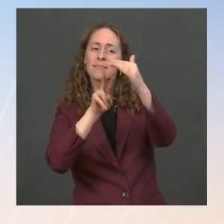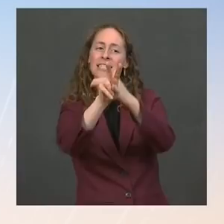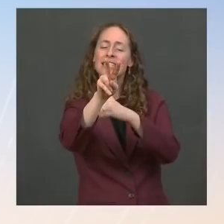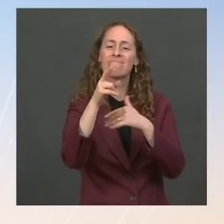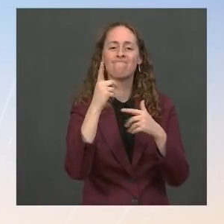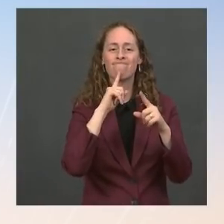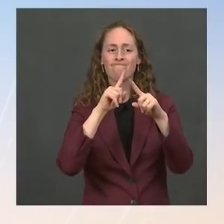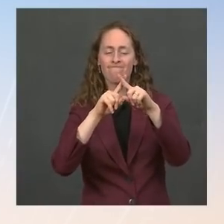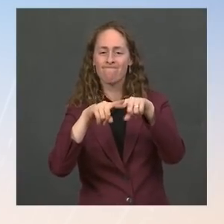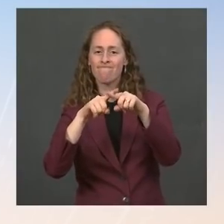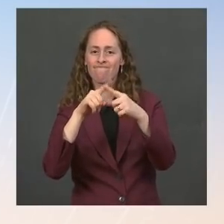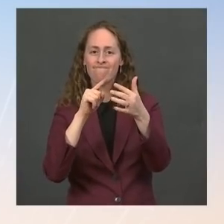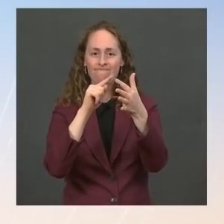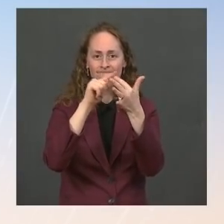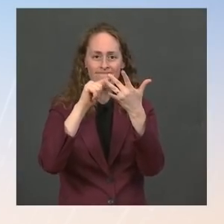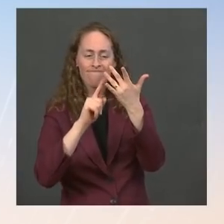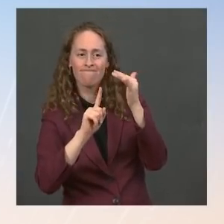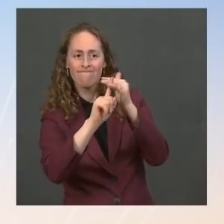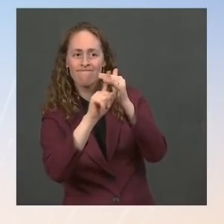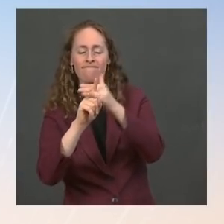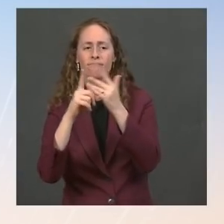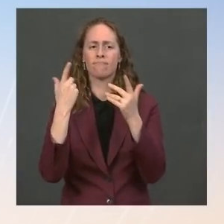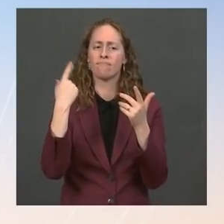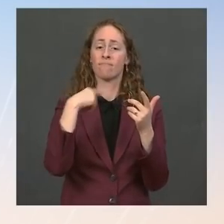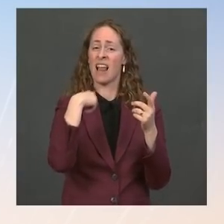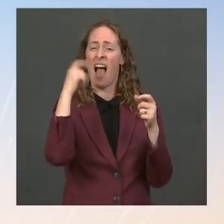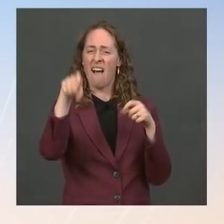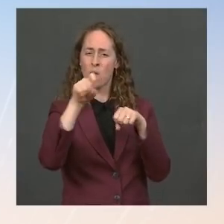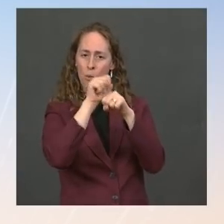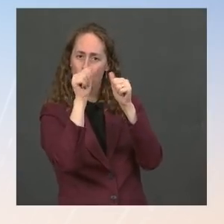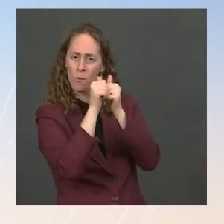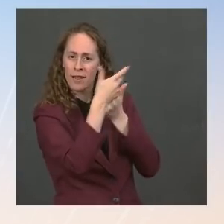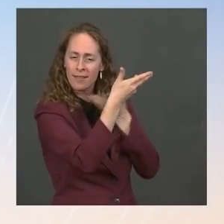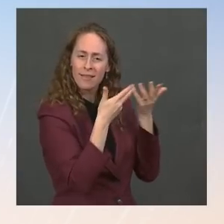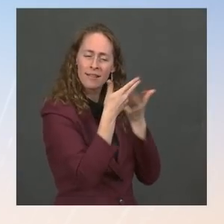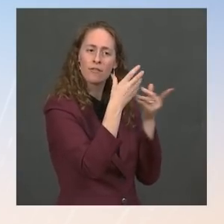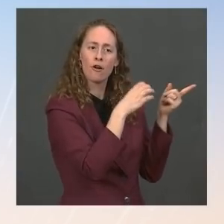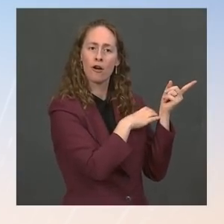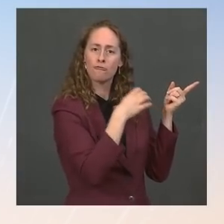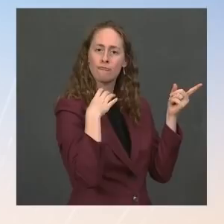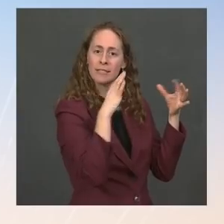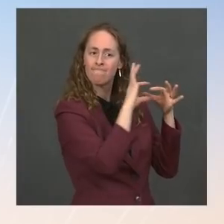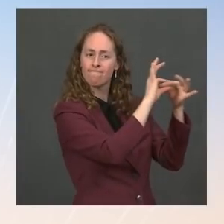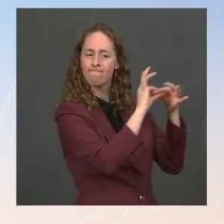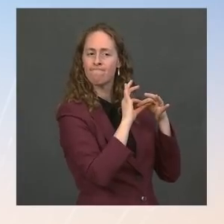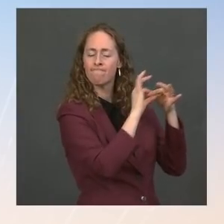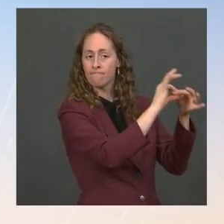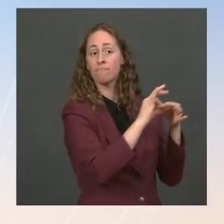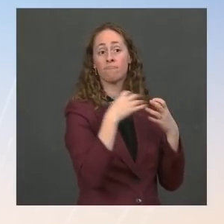including working with members of Congress. The -- what I can tell you, though, is that the President is absolutely committed